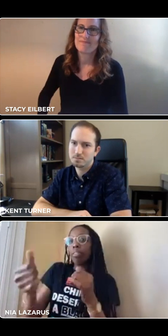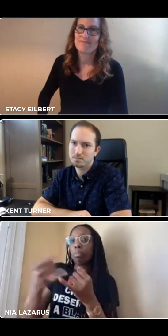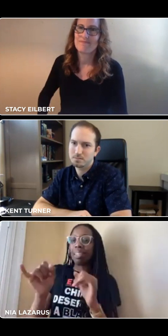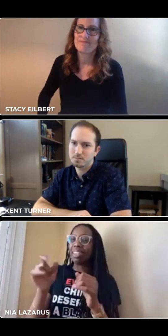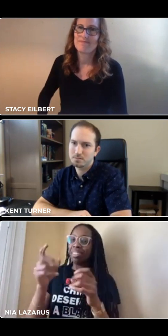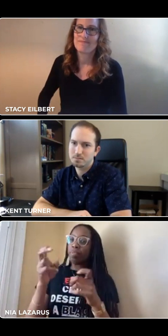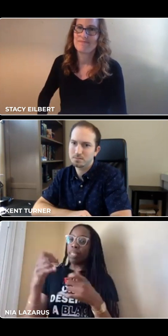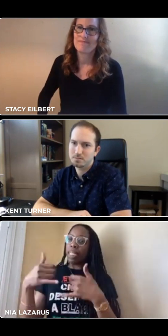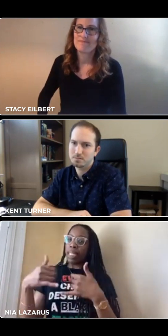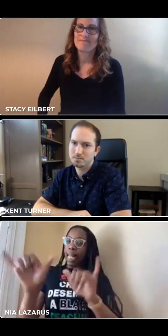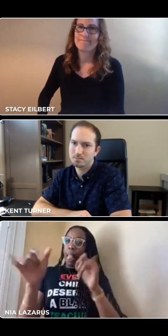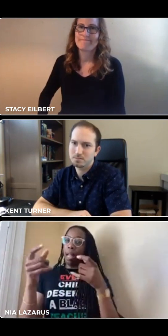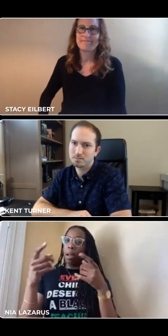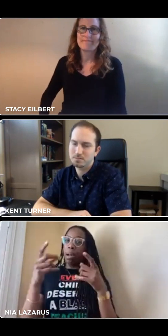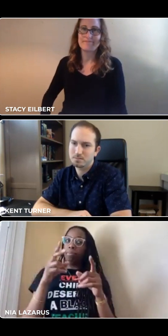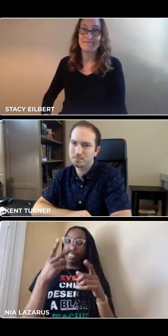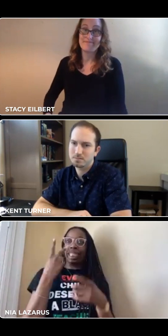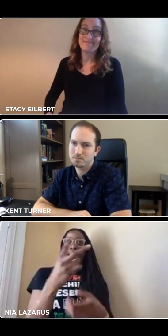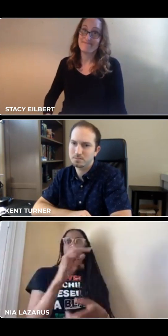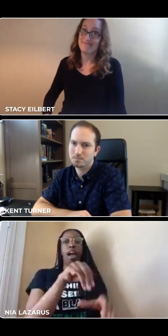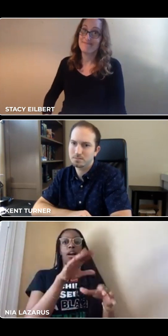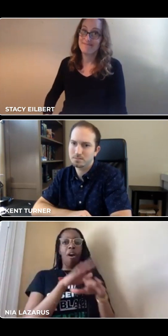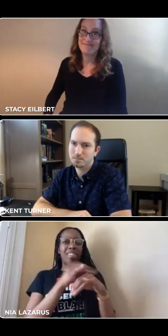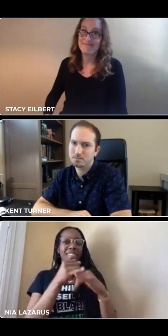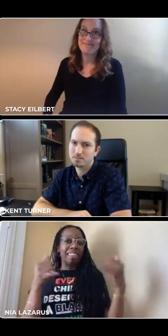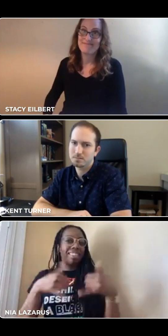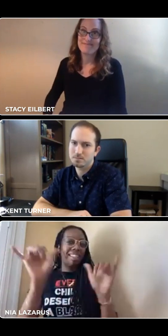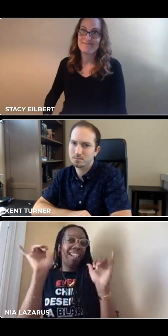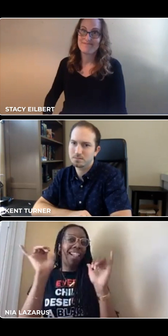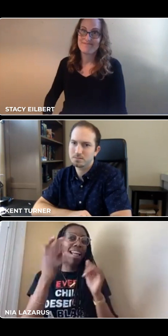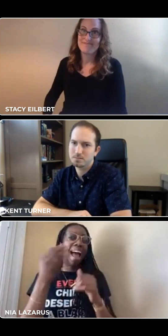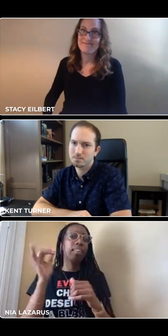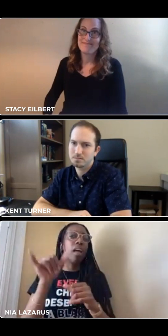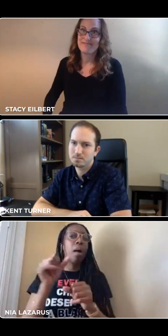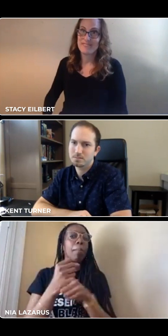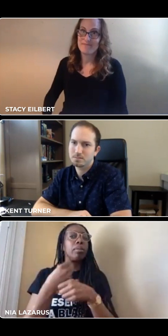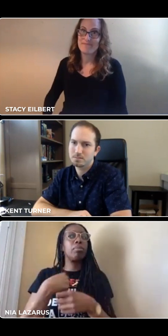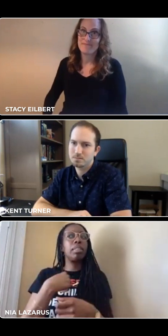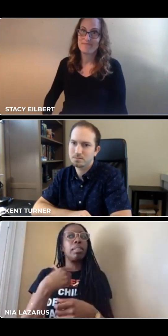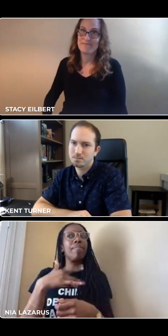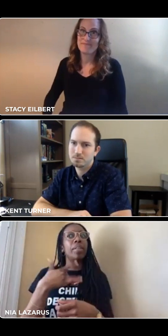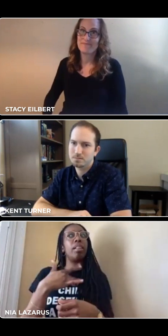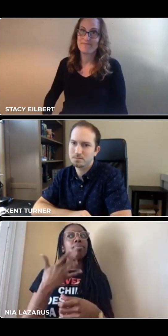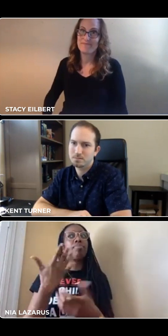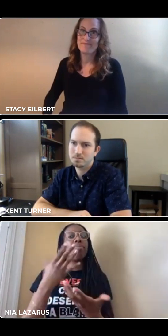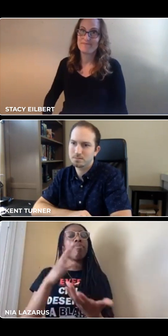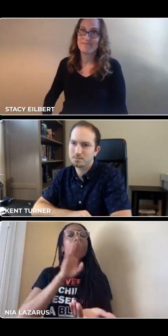we have the independent workers, but I still deal with the non-independent workers, despite